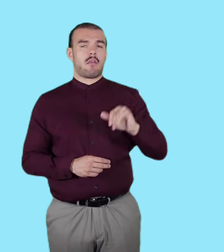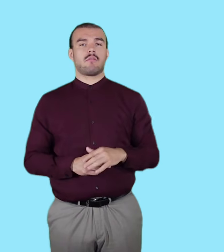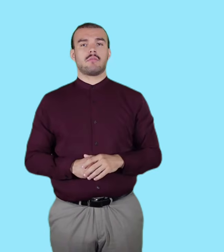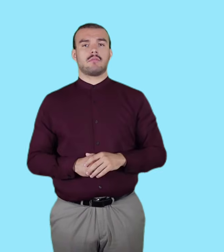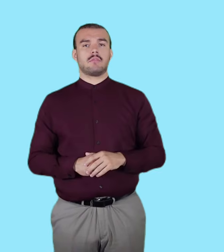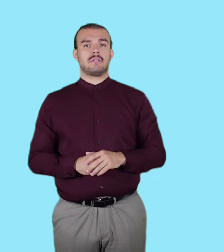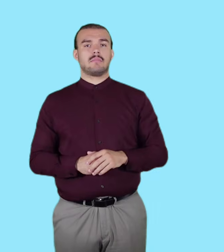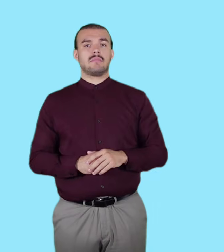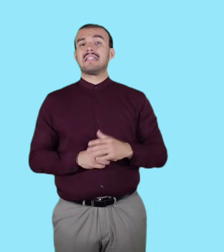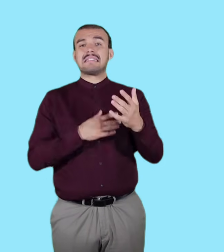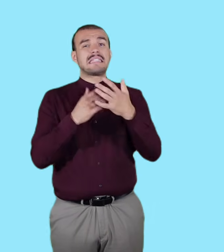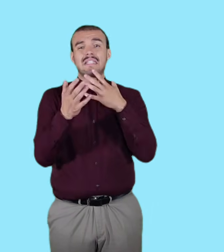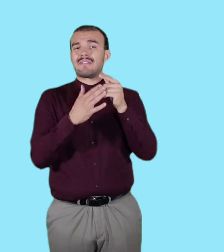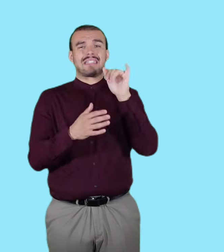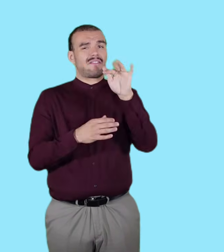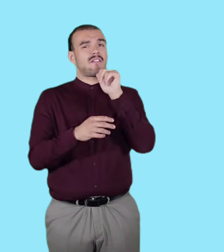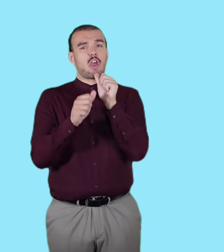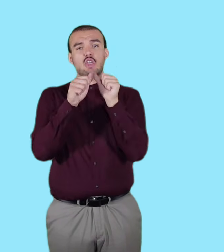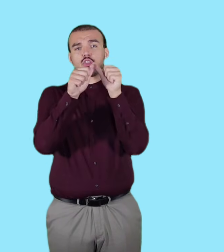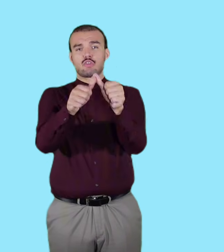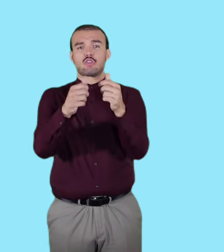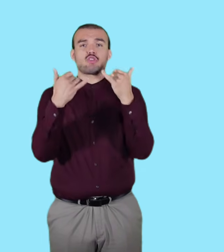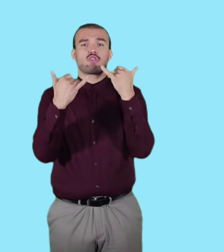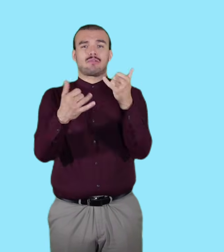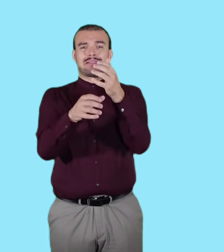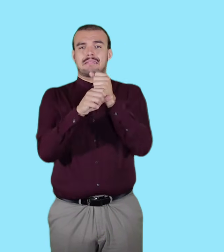even if you are not currently receiving benefits.